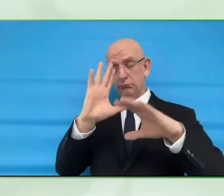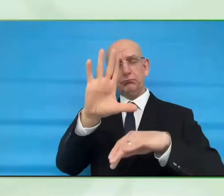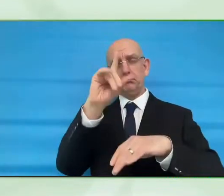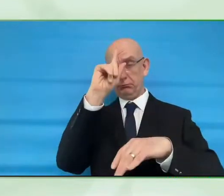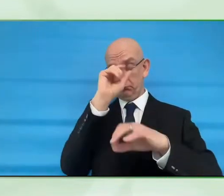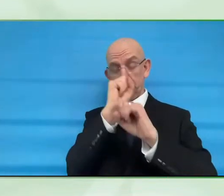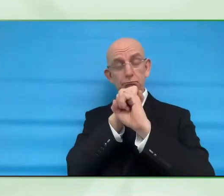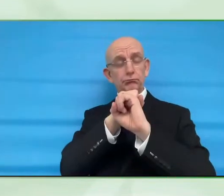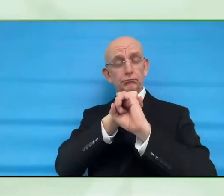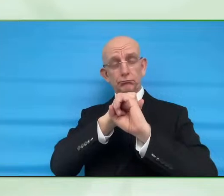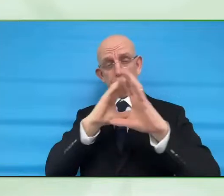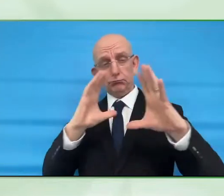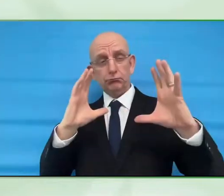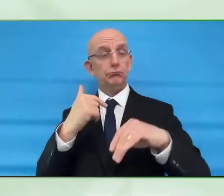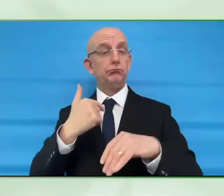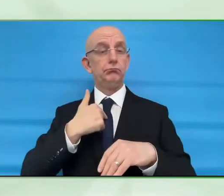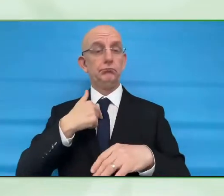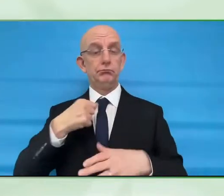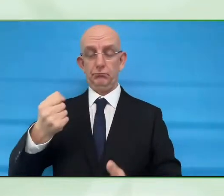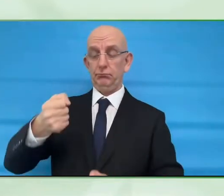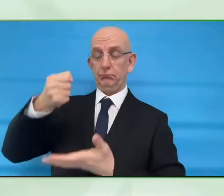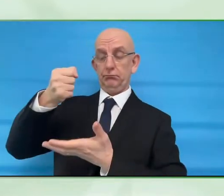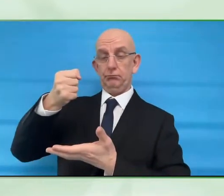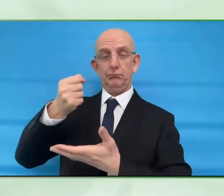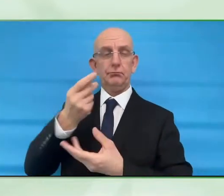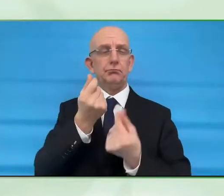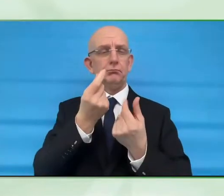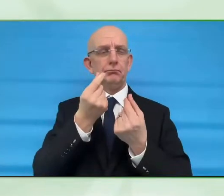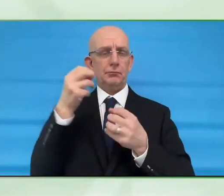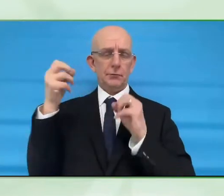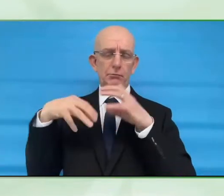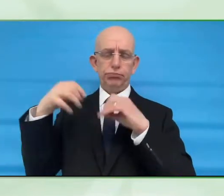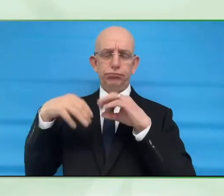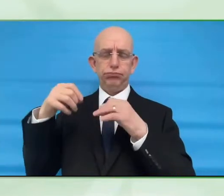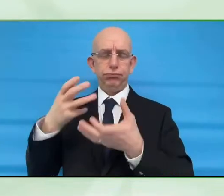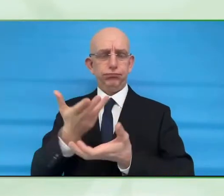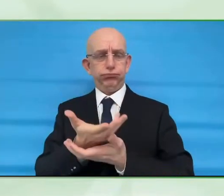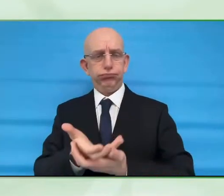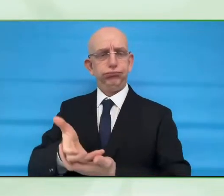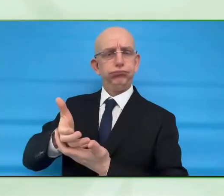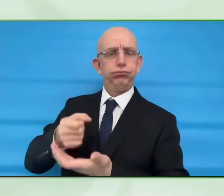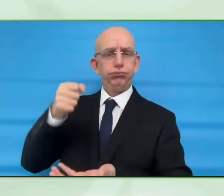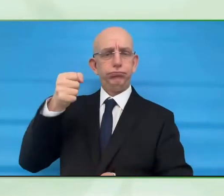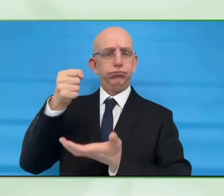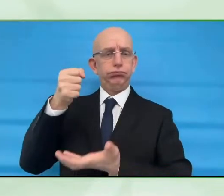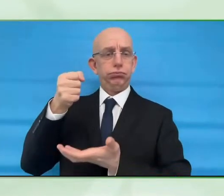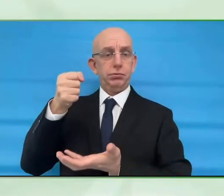education would look like.